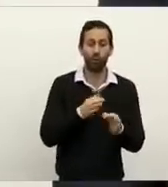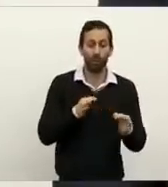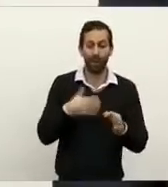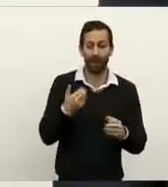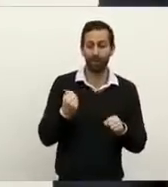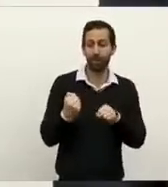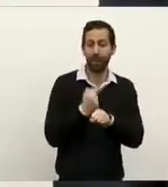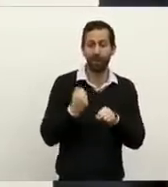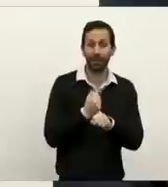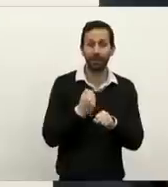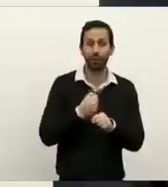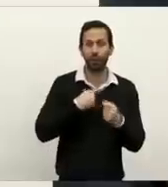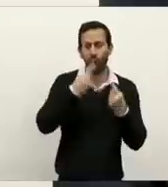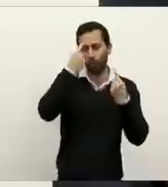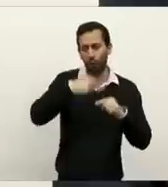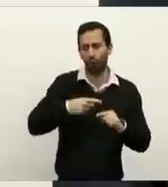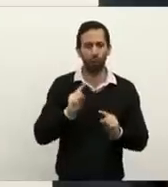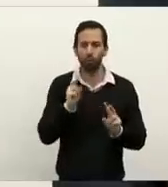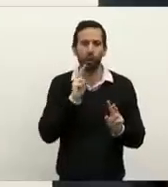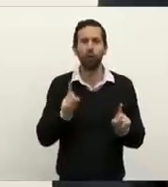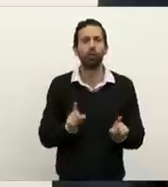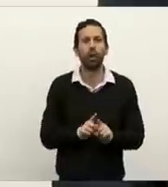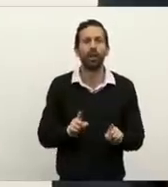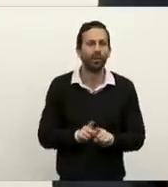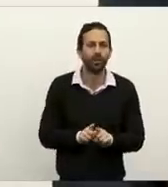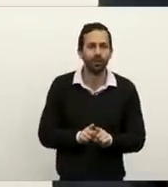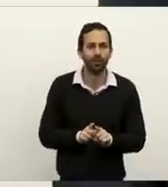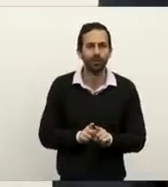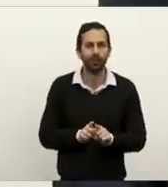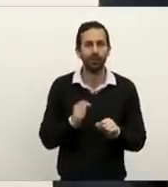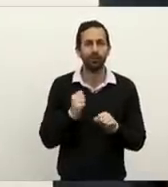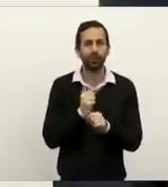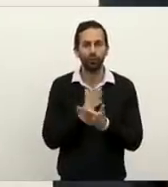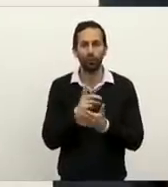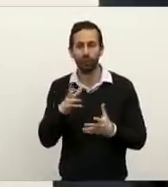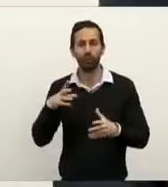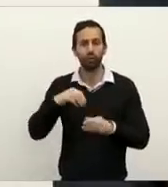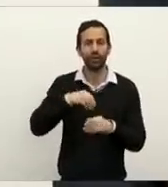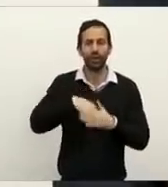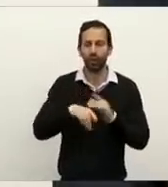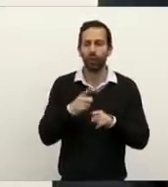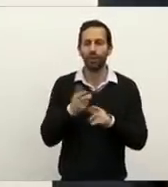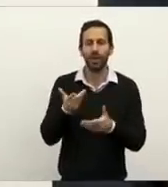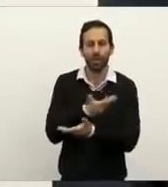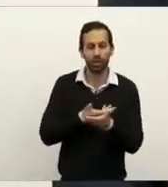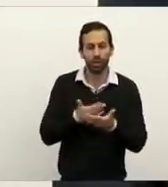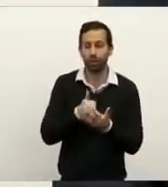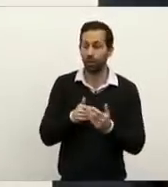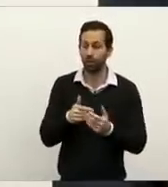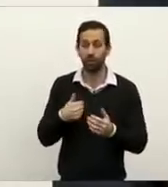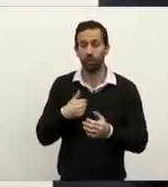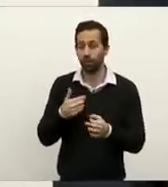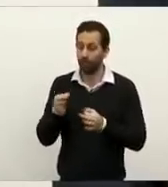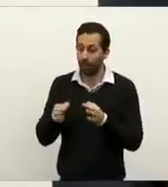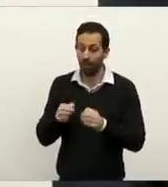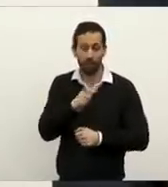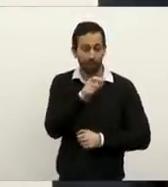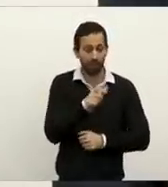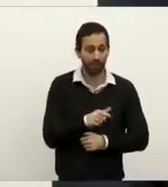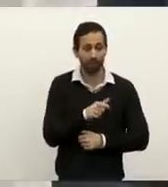we work out what does it look like, make sure that that goes into the conversation. So planner and participant can build a really good plan from the start.